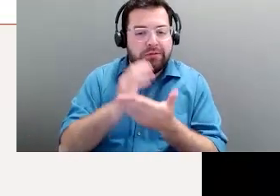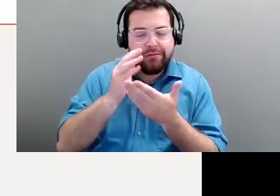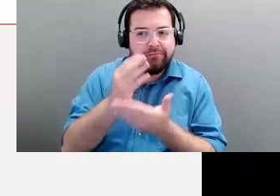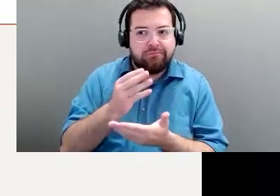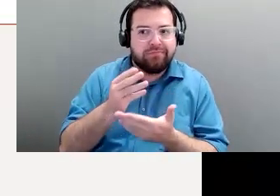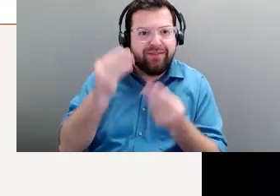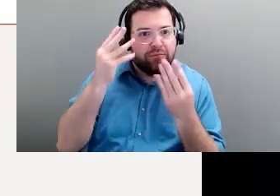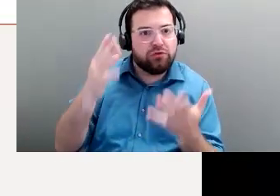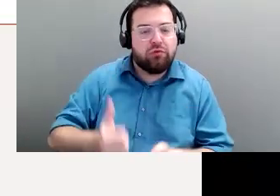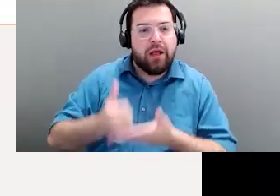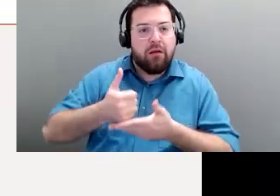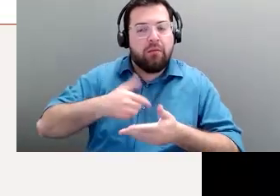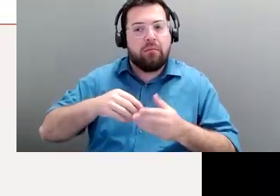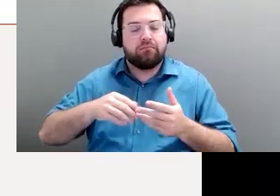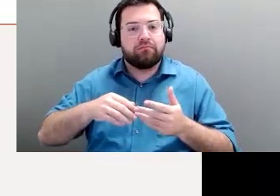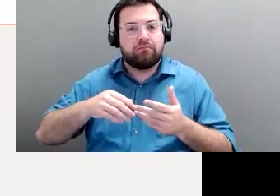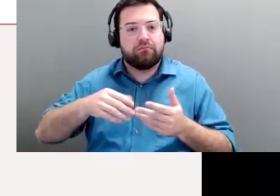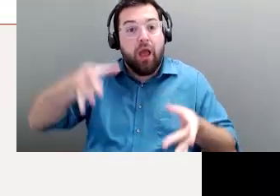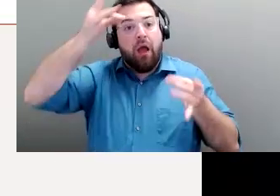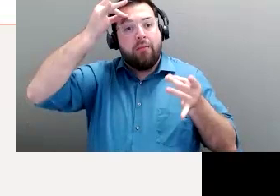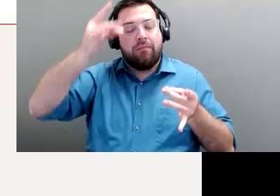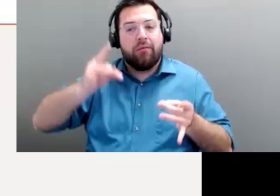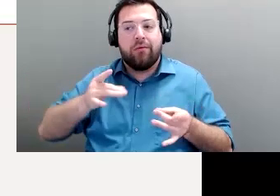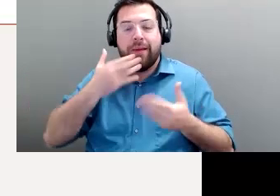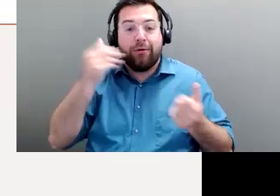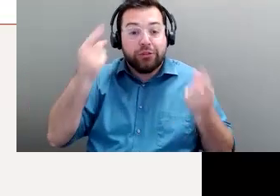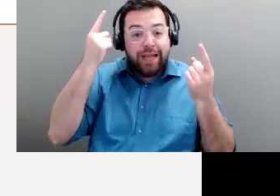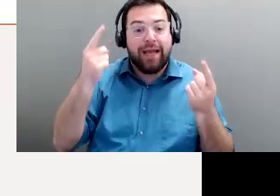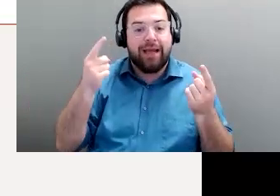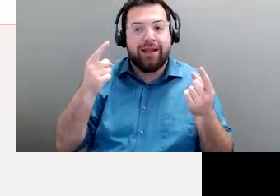or help them to complete the assignment for future submission and whatnot.